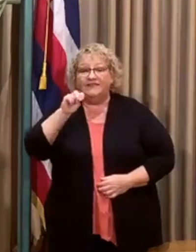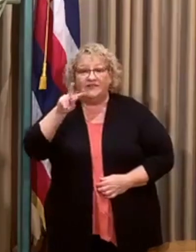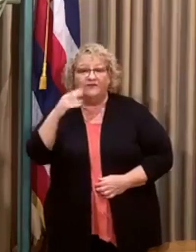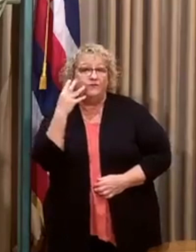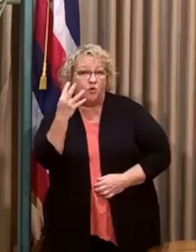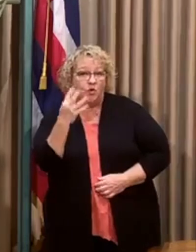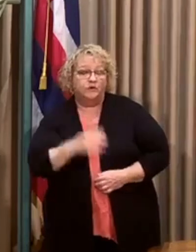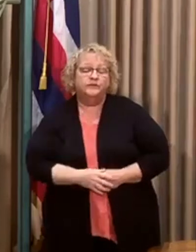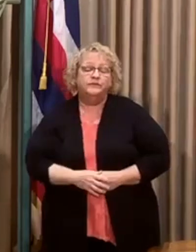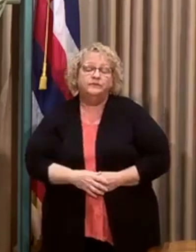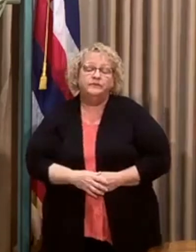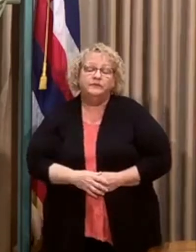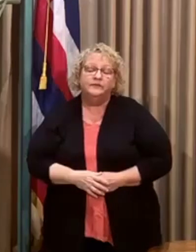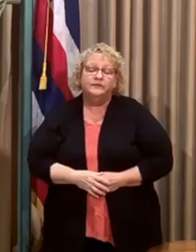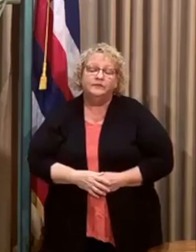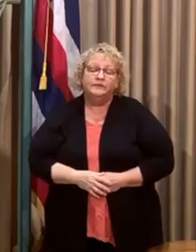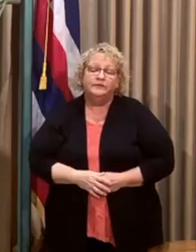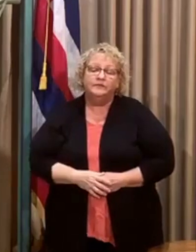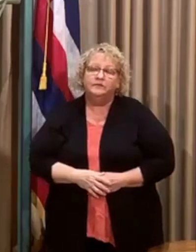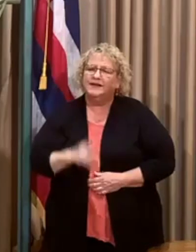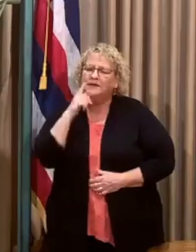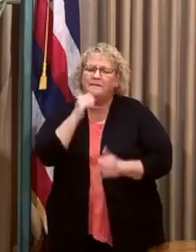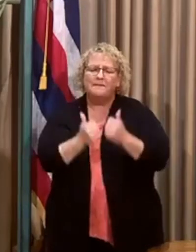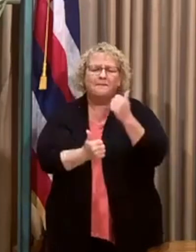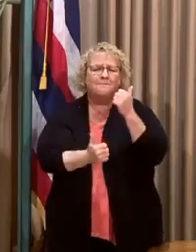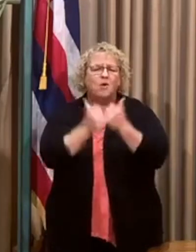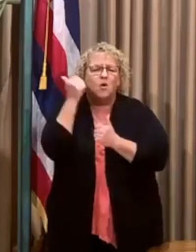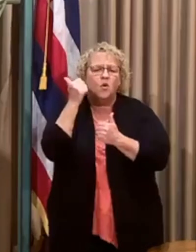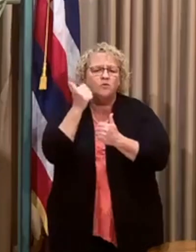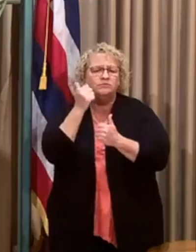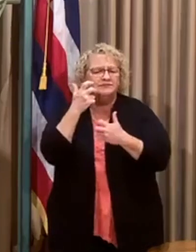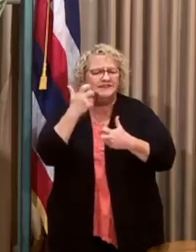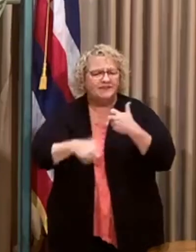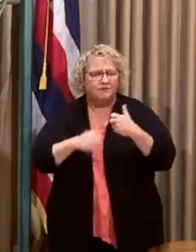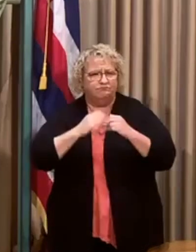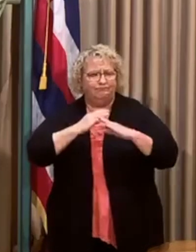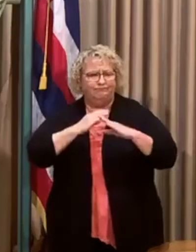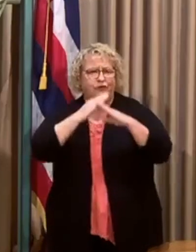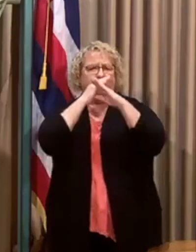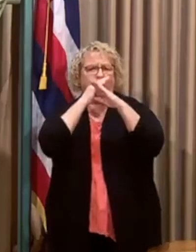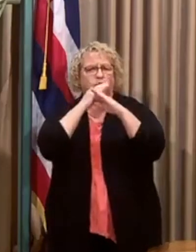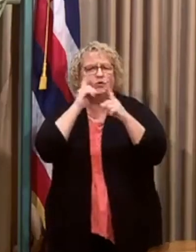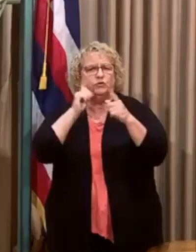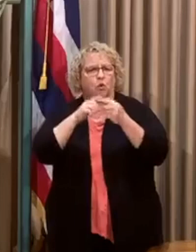He's asking: what is the most difficult obstacle you face in bringing students back to campus?